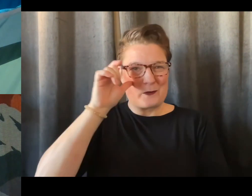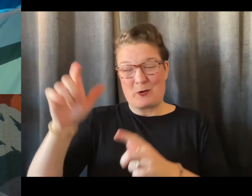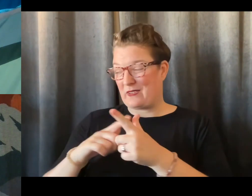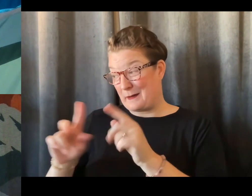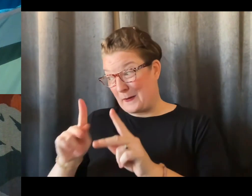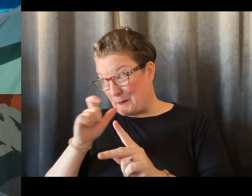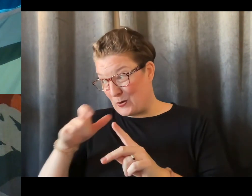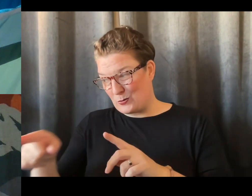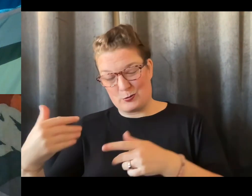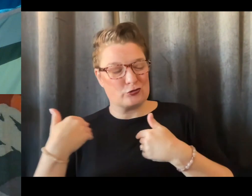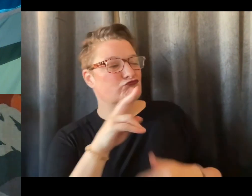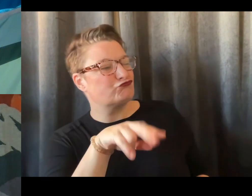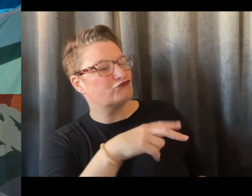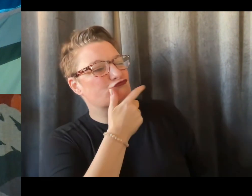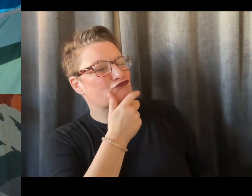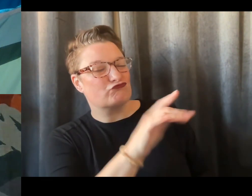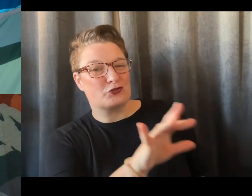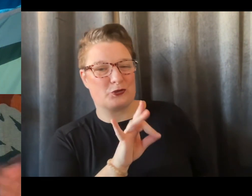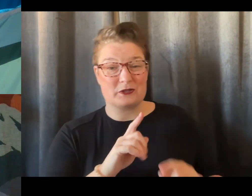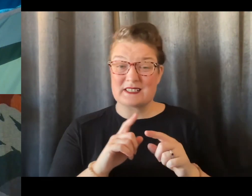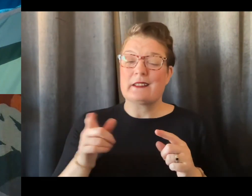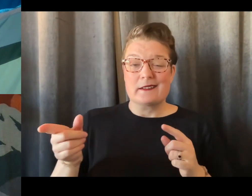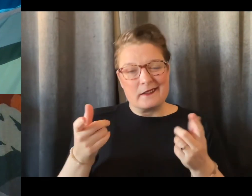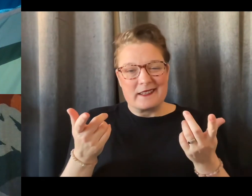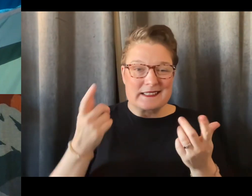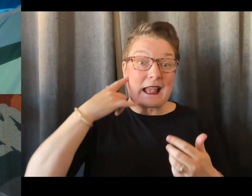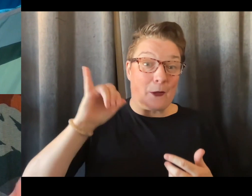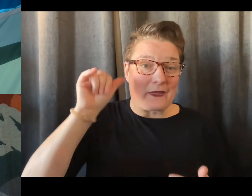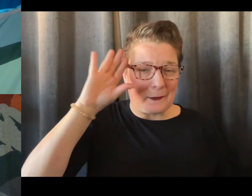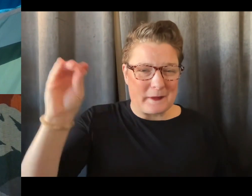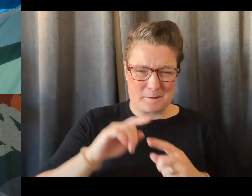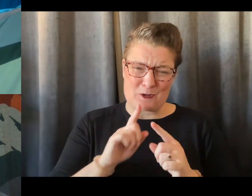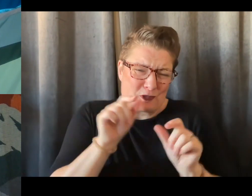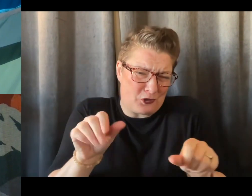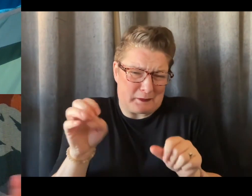be men, but could be anyone, watching and seeing like who they would want to choose and going and dancing with them.